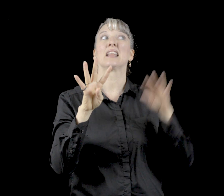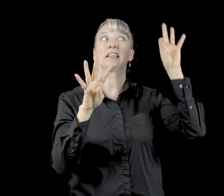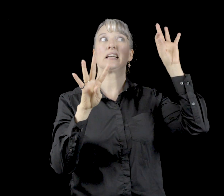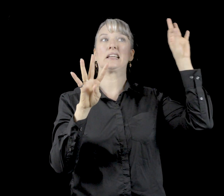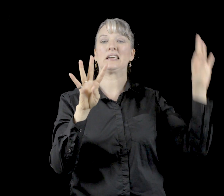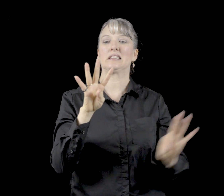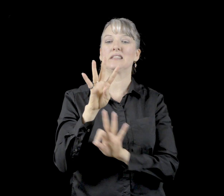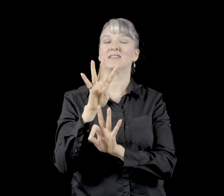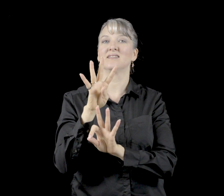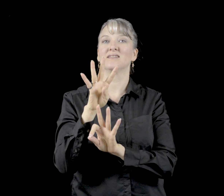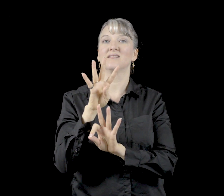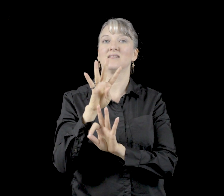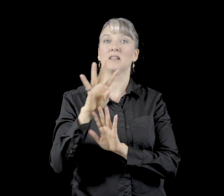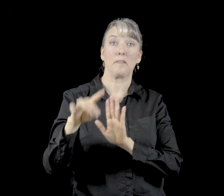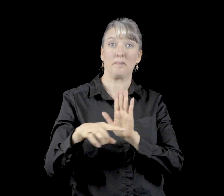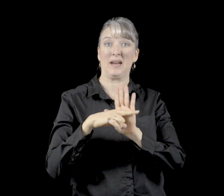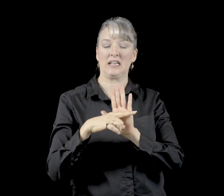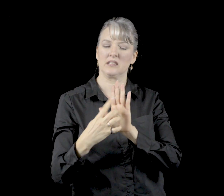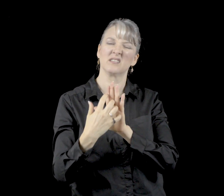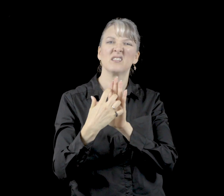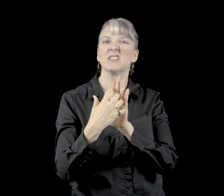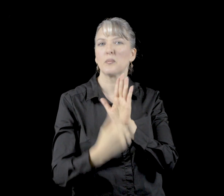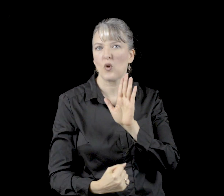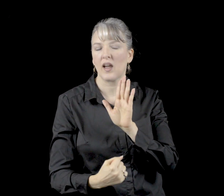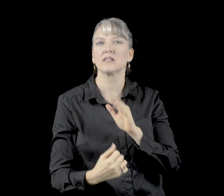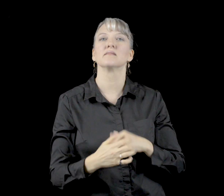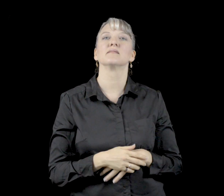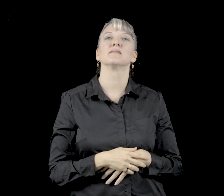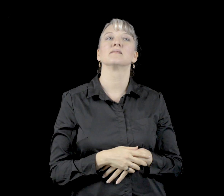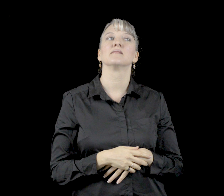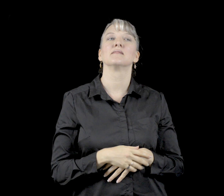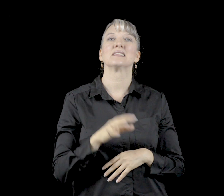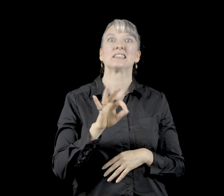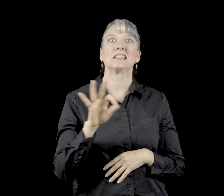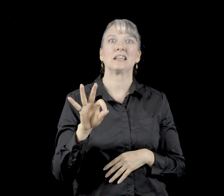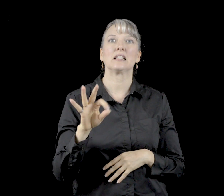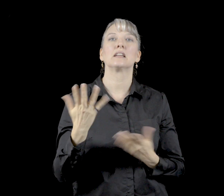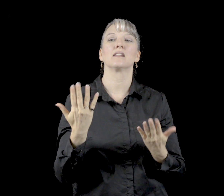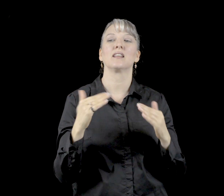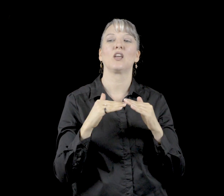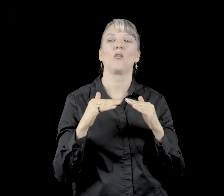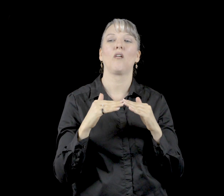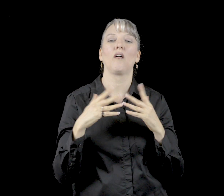[Meant 102 not 104!] 102 - 99 =